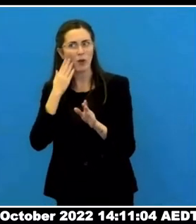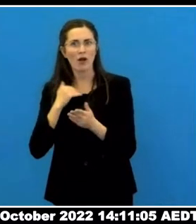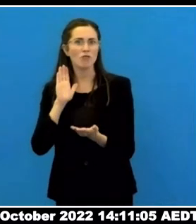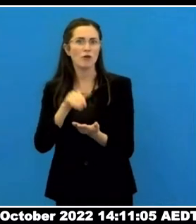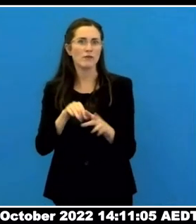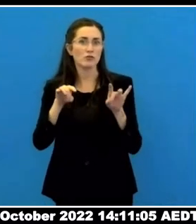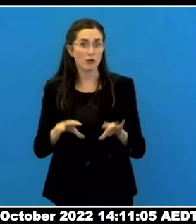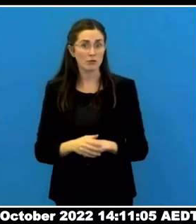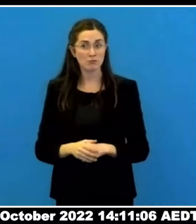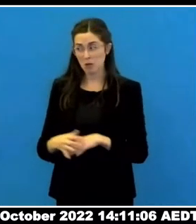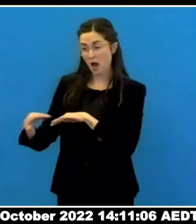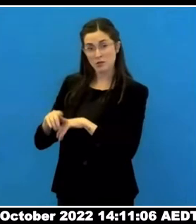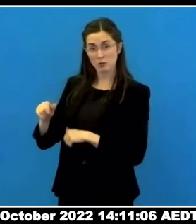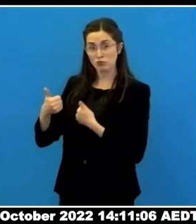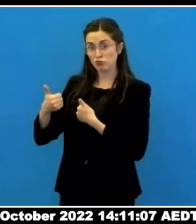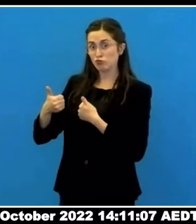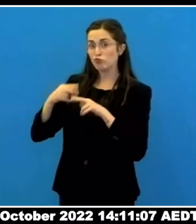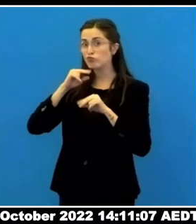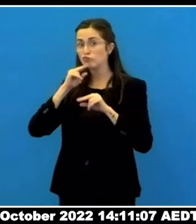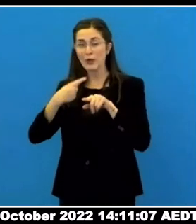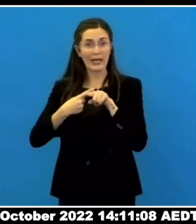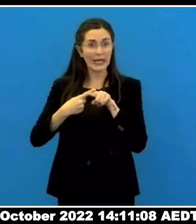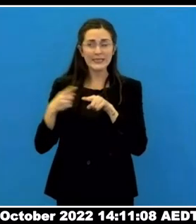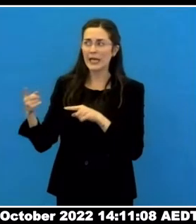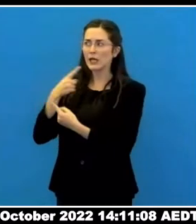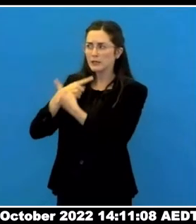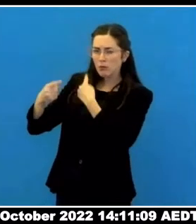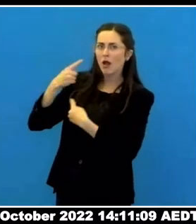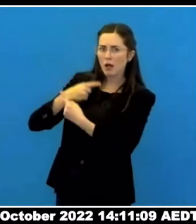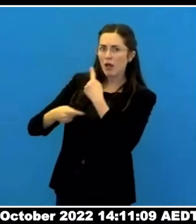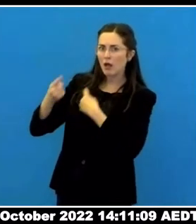He speaks good English and was able to help explain things to me.